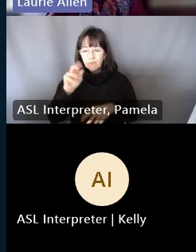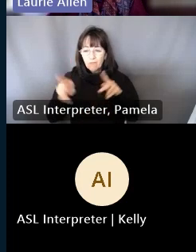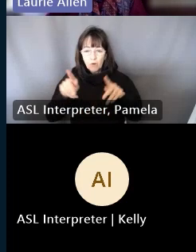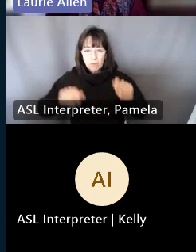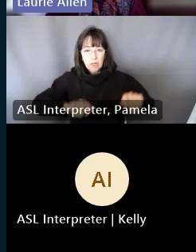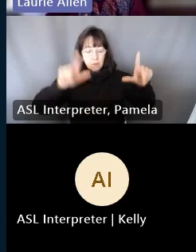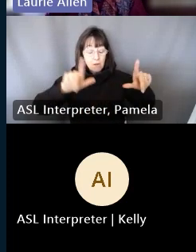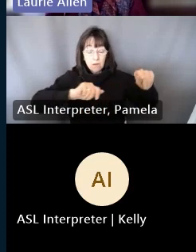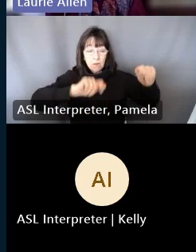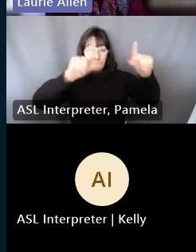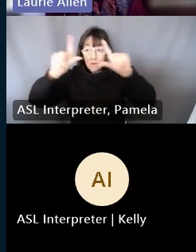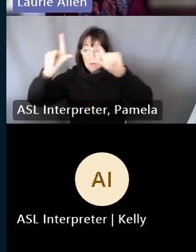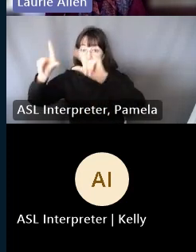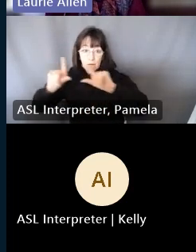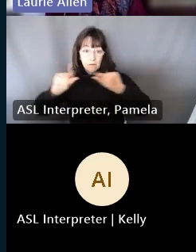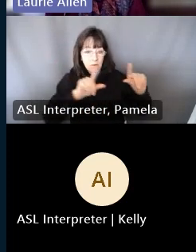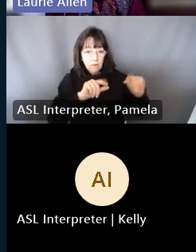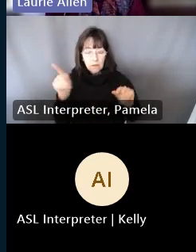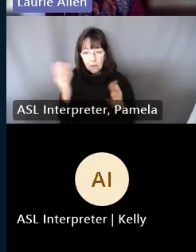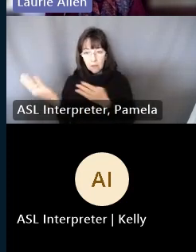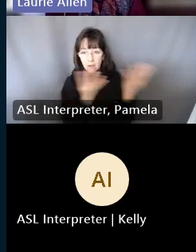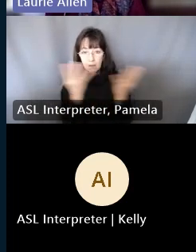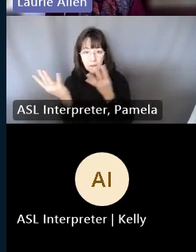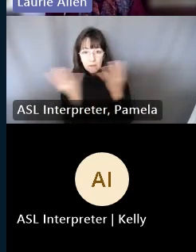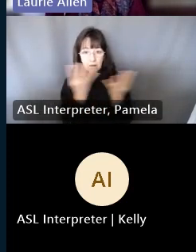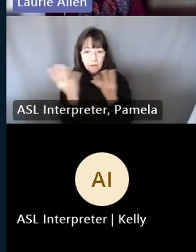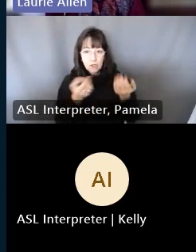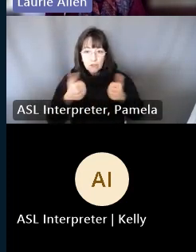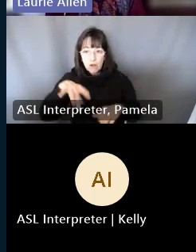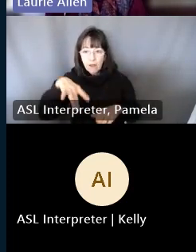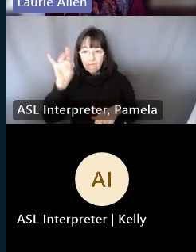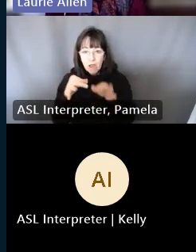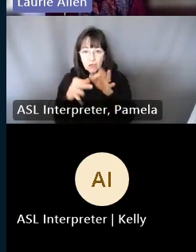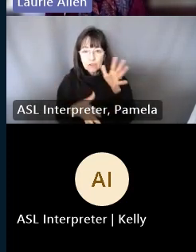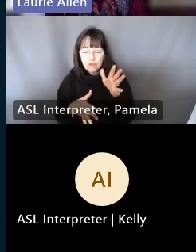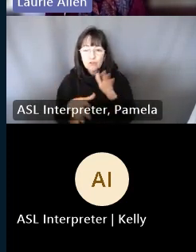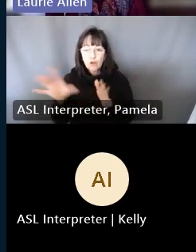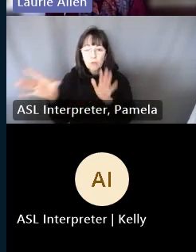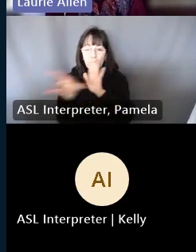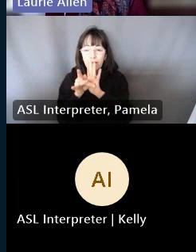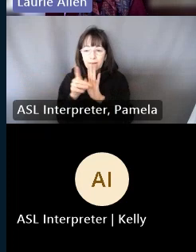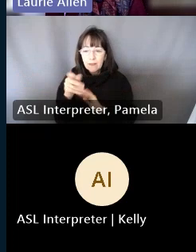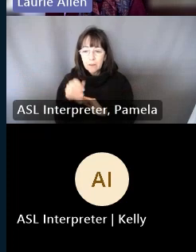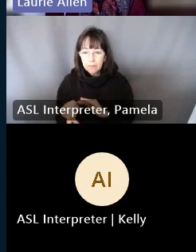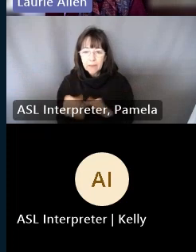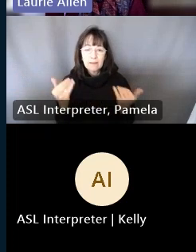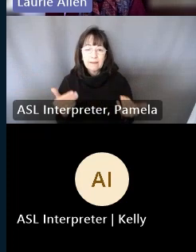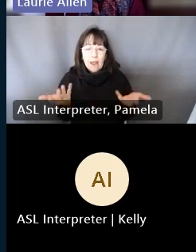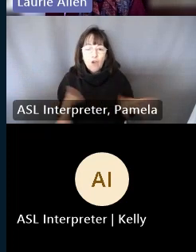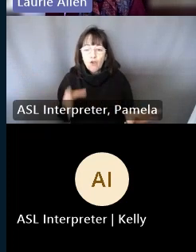He's paging through all of the screens to try to find his interpreter to pin her. And now he's missed the first couple of minutes of the meeting.